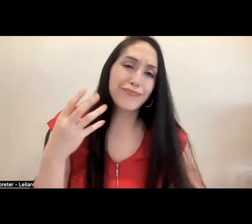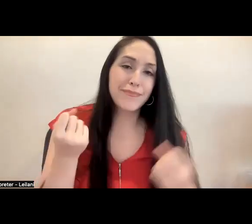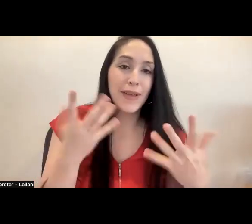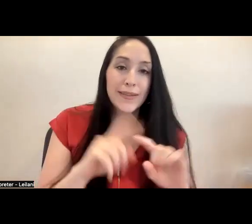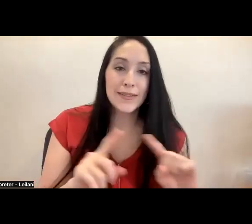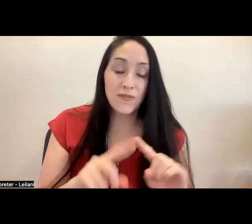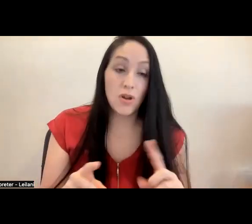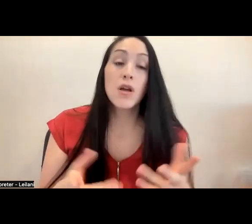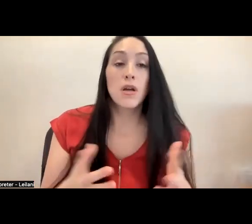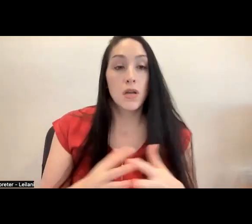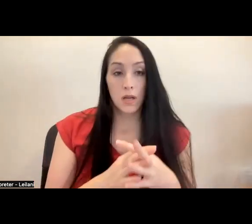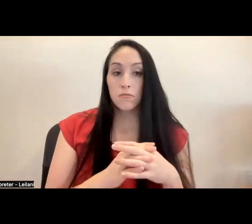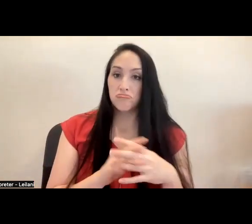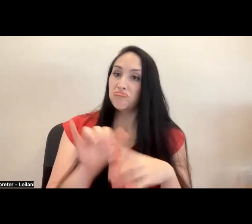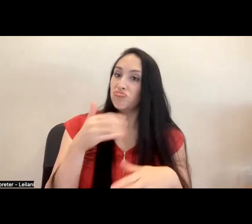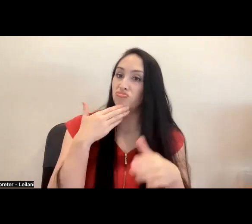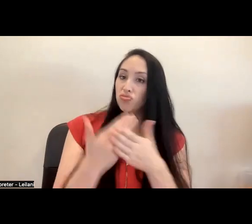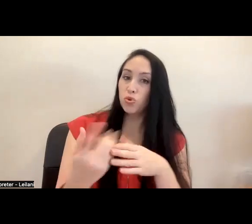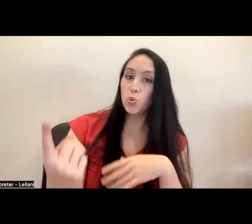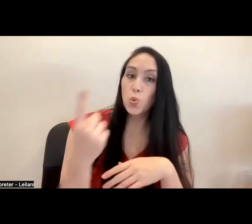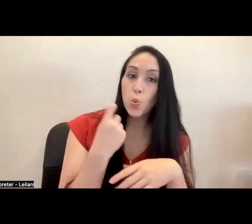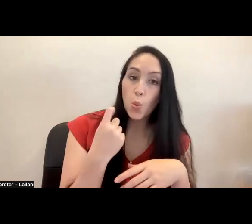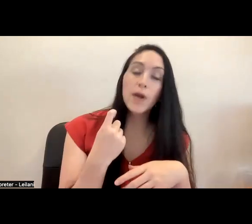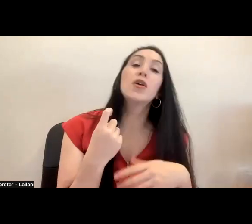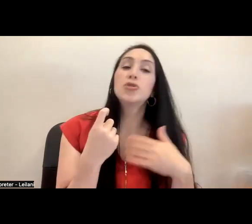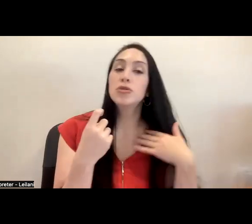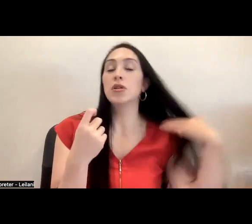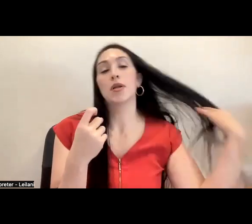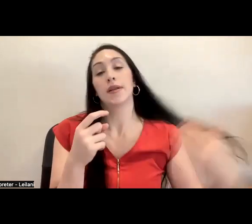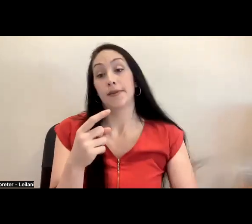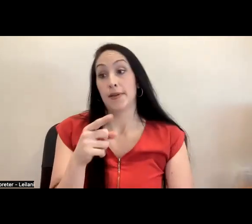question. Right? 11:26:39 Is, how does that expense for that